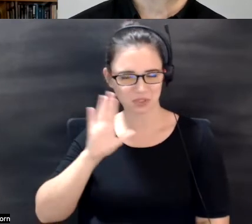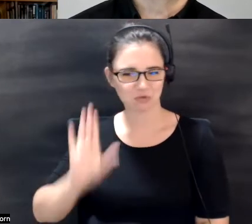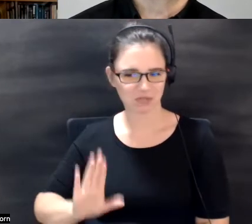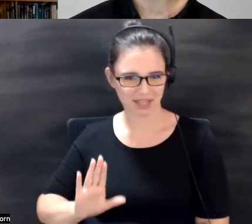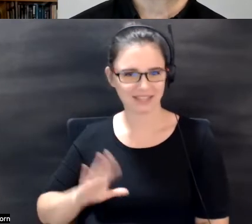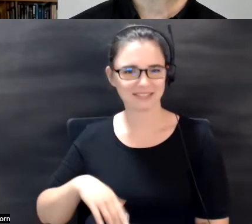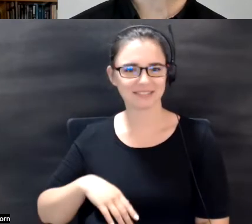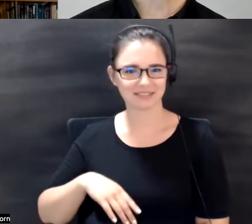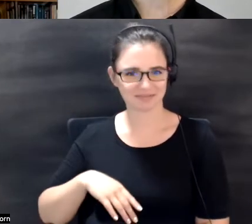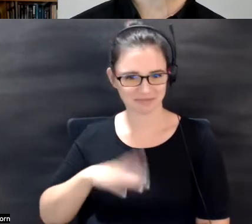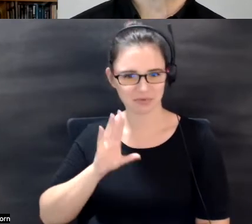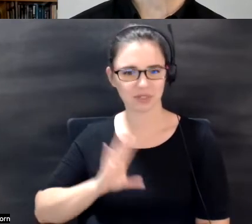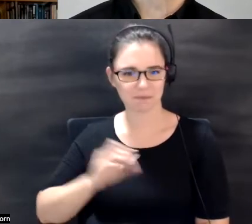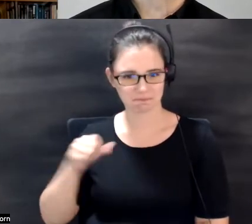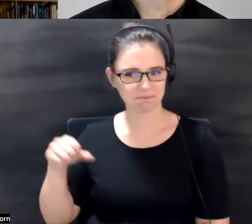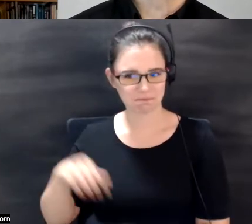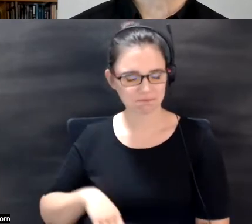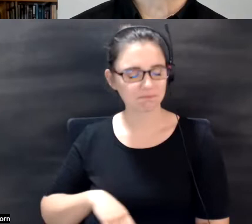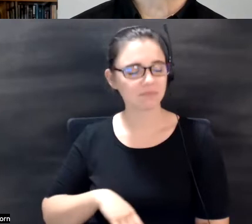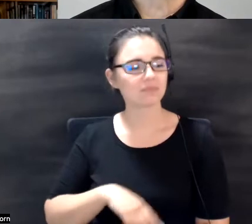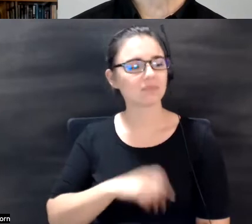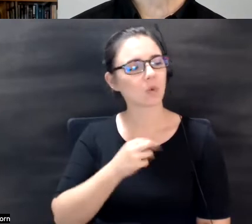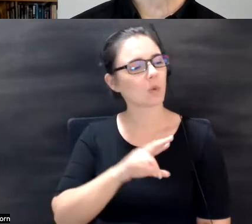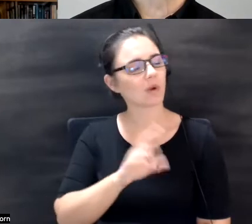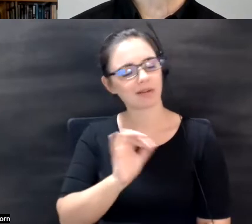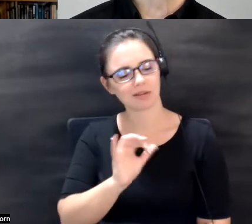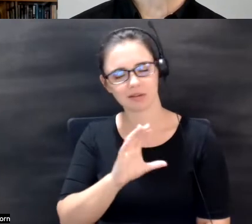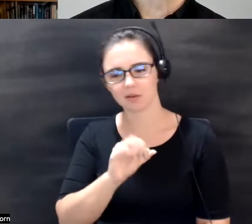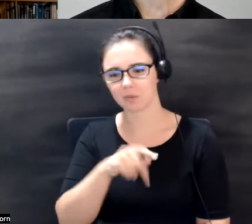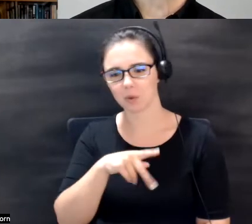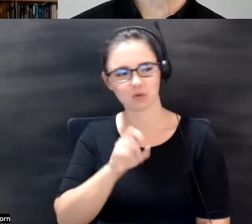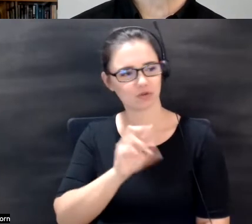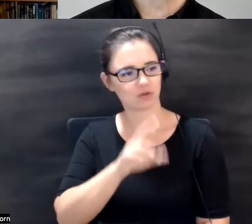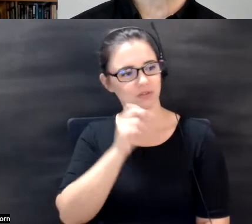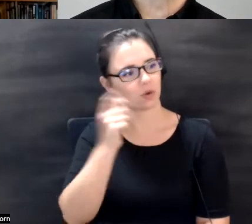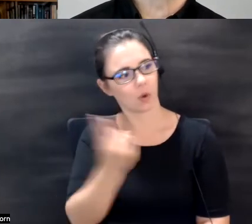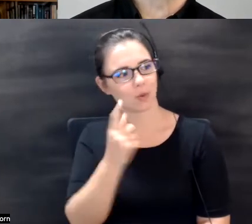Or even like a composer, they don't always write symphonies, sometimes they